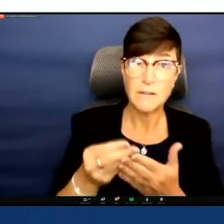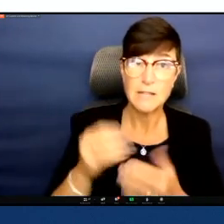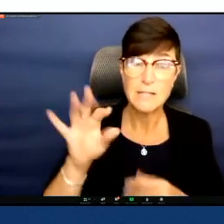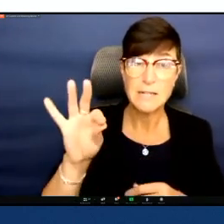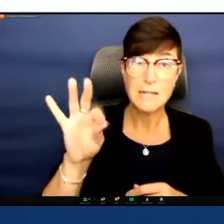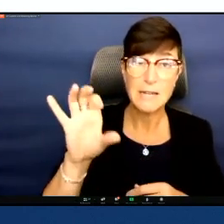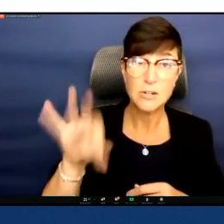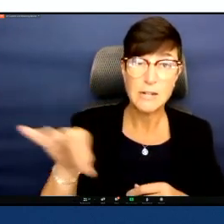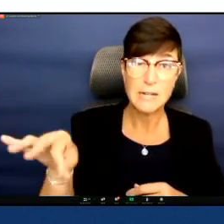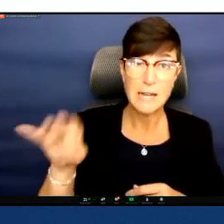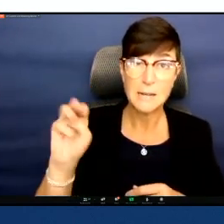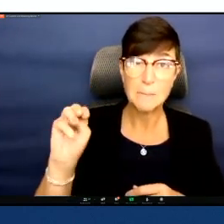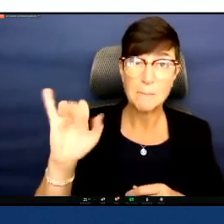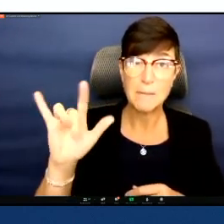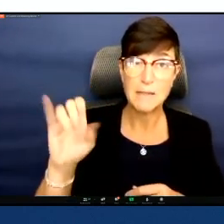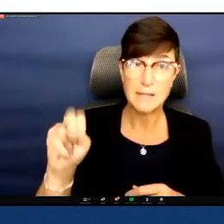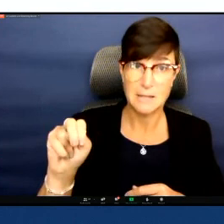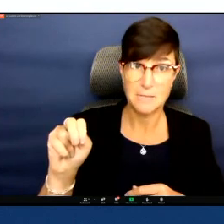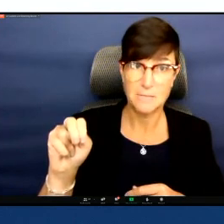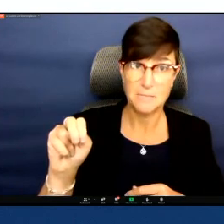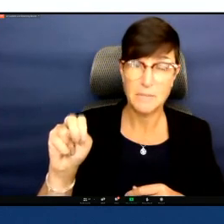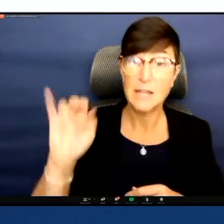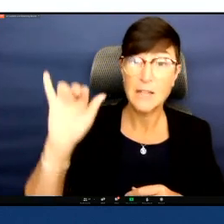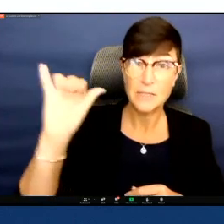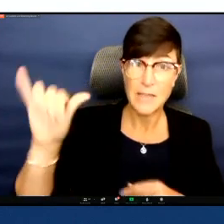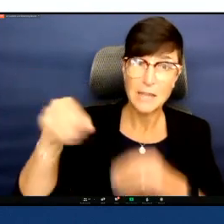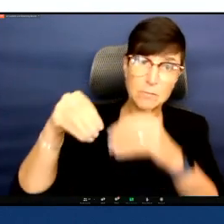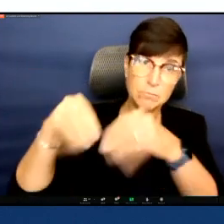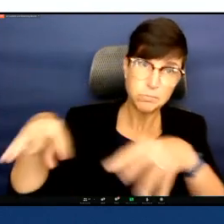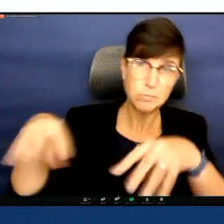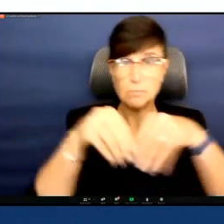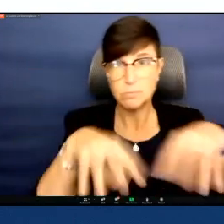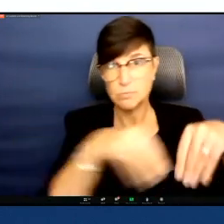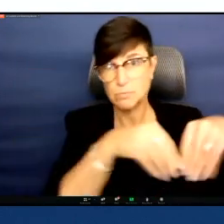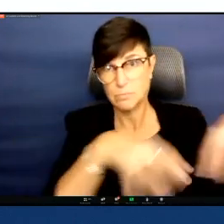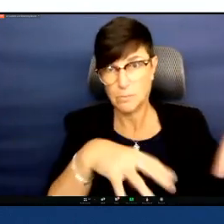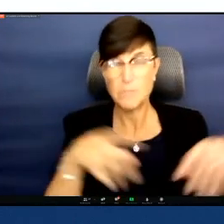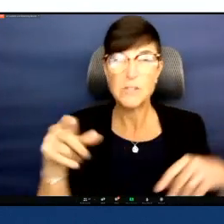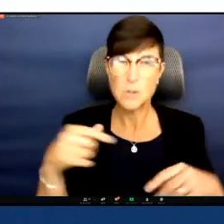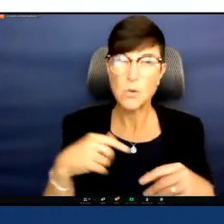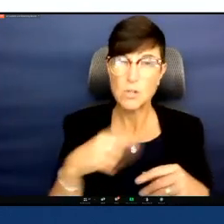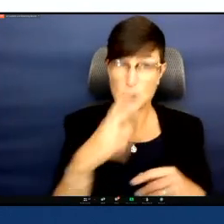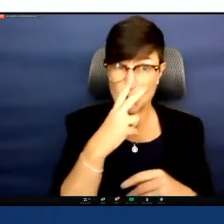budget in the general fund, as we already discussed. So, for example, as indicated by that red box here